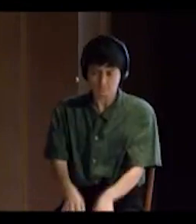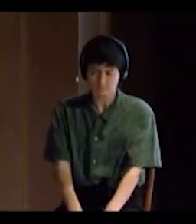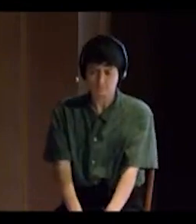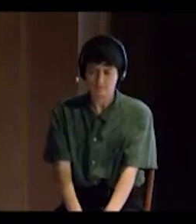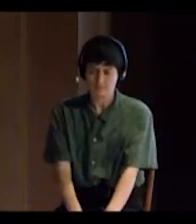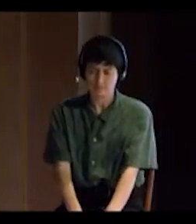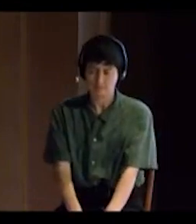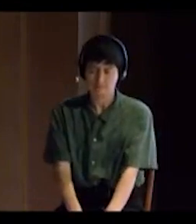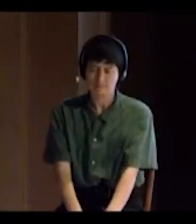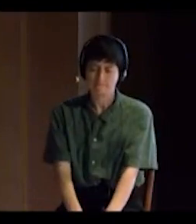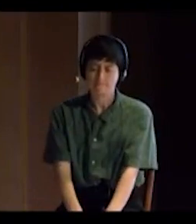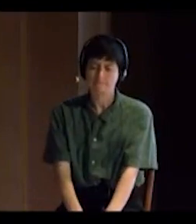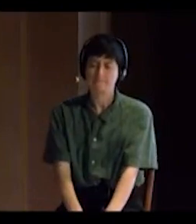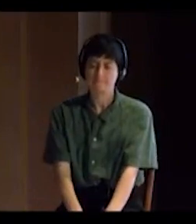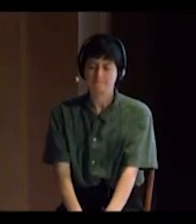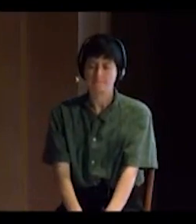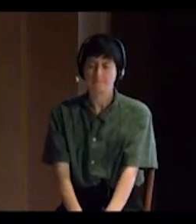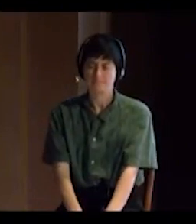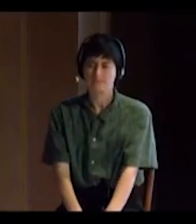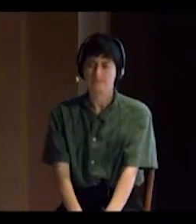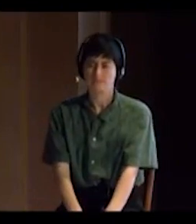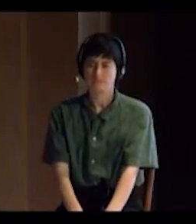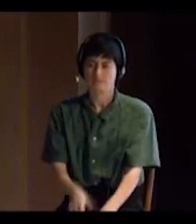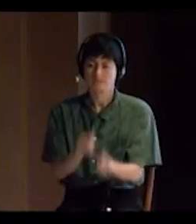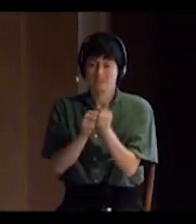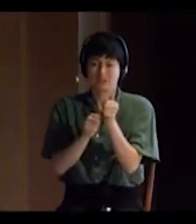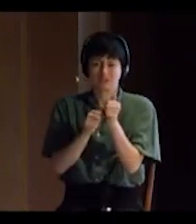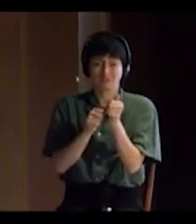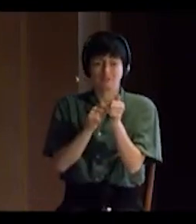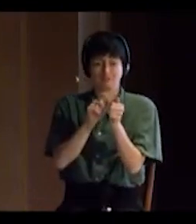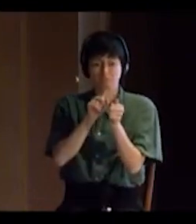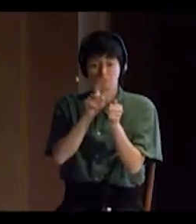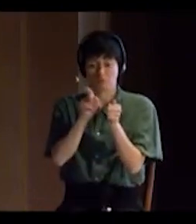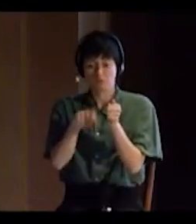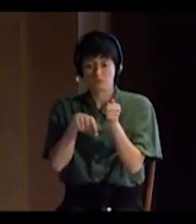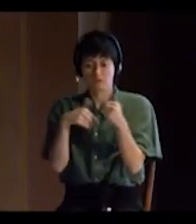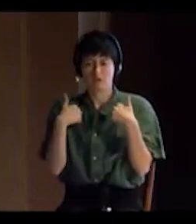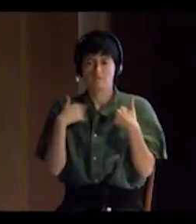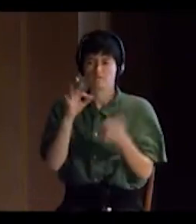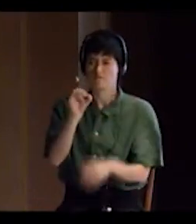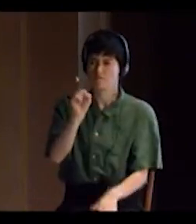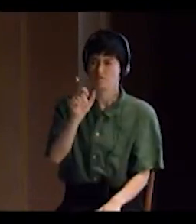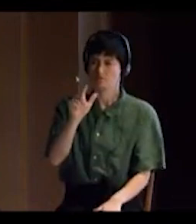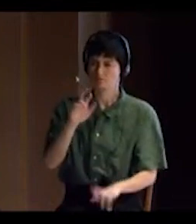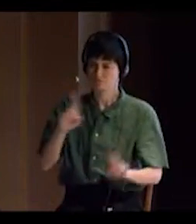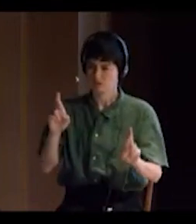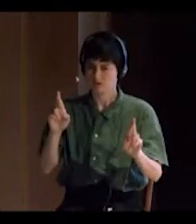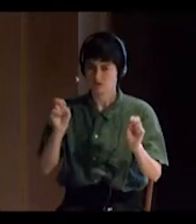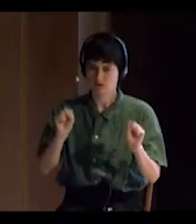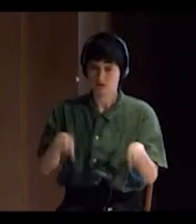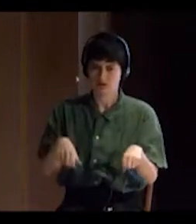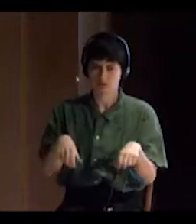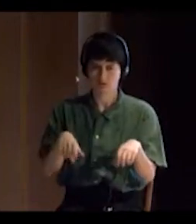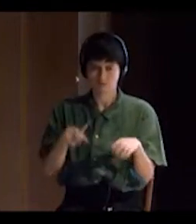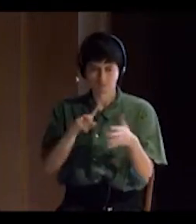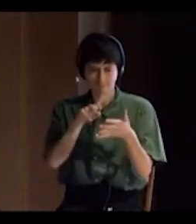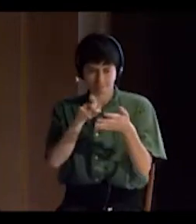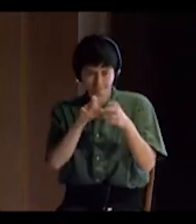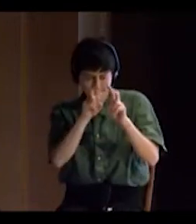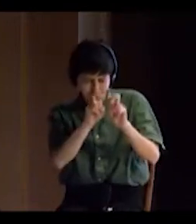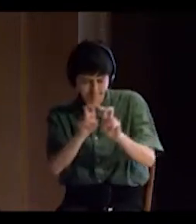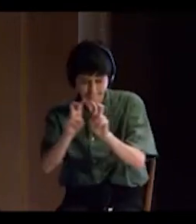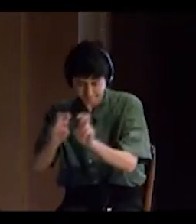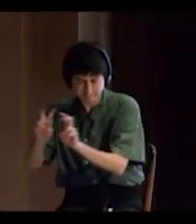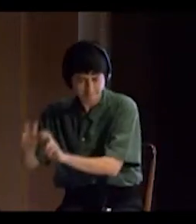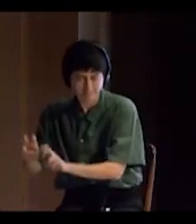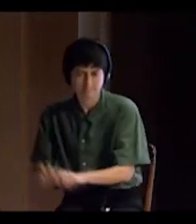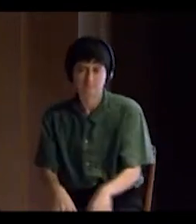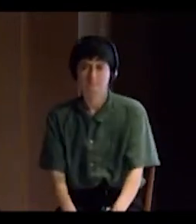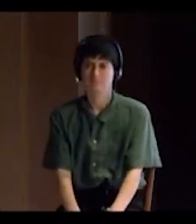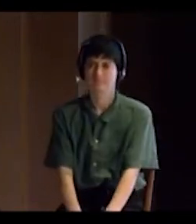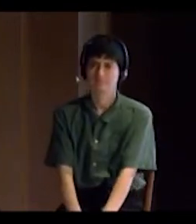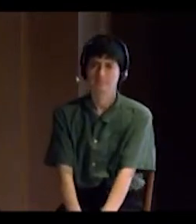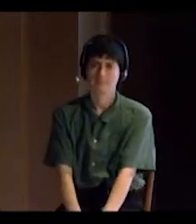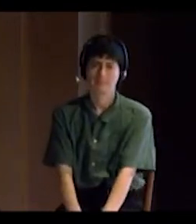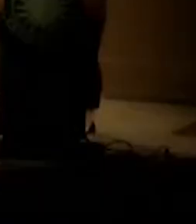that's appropriate to ask the question.